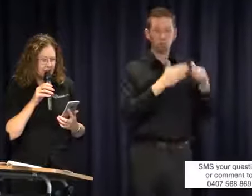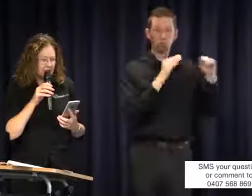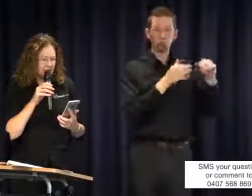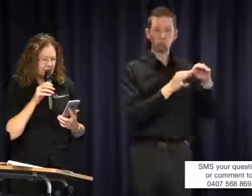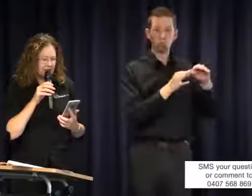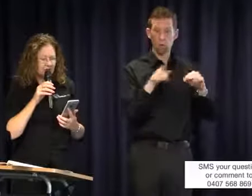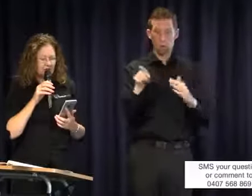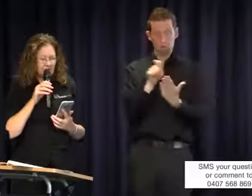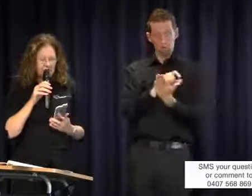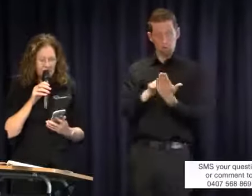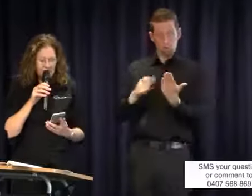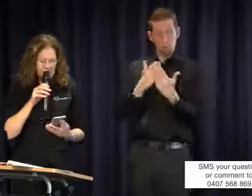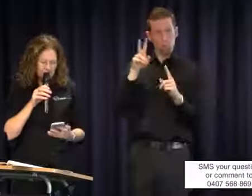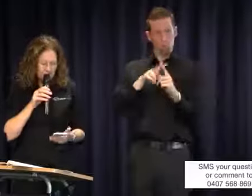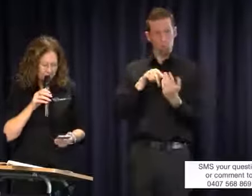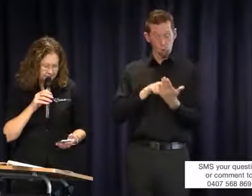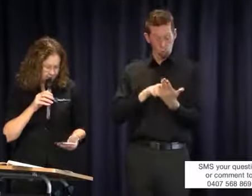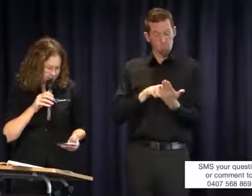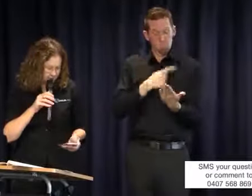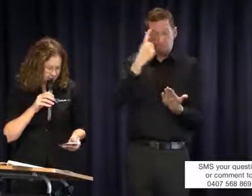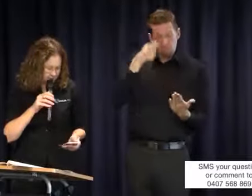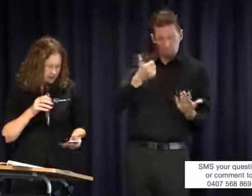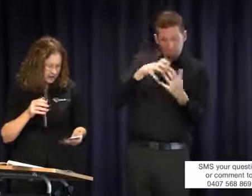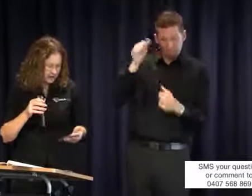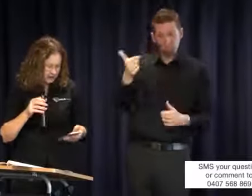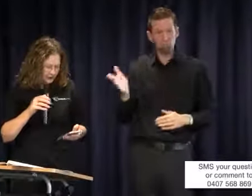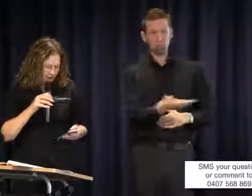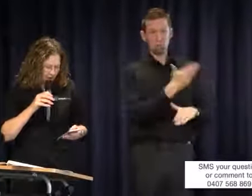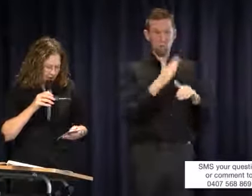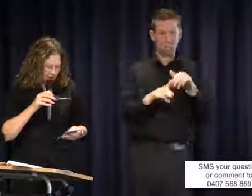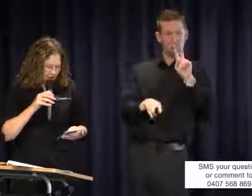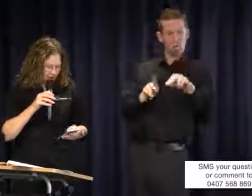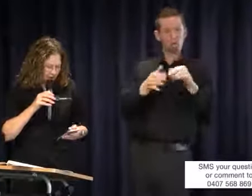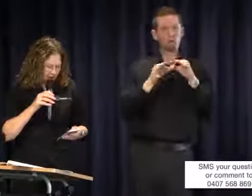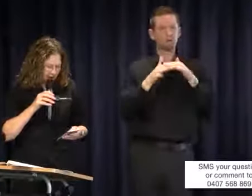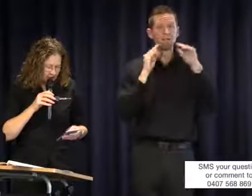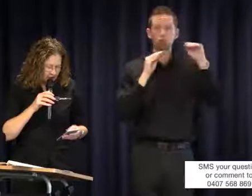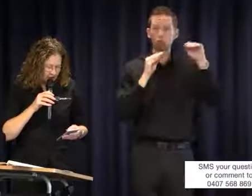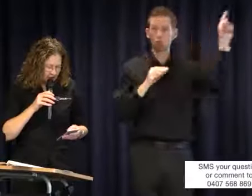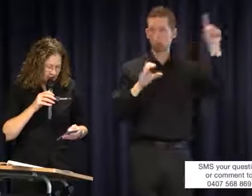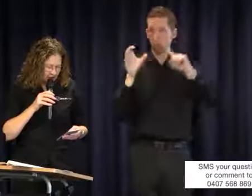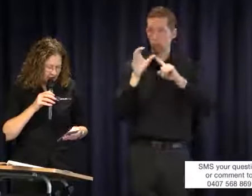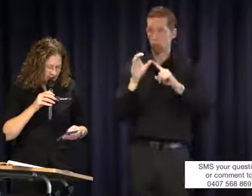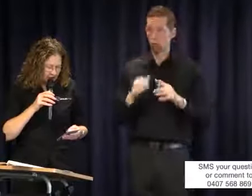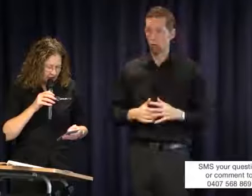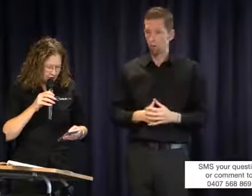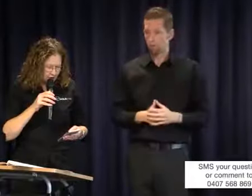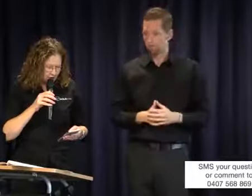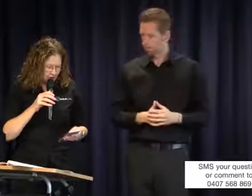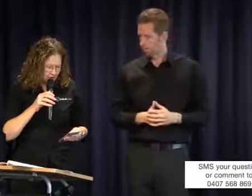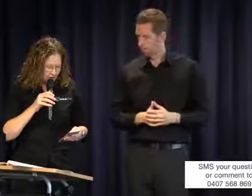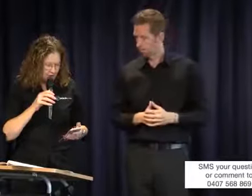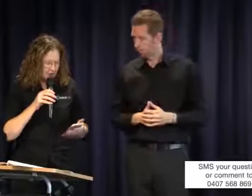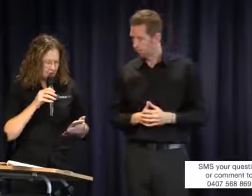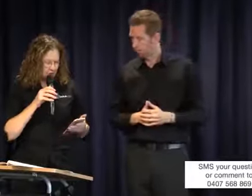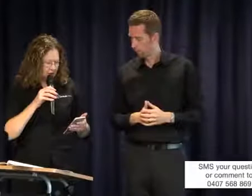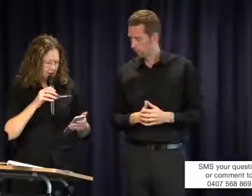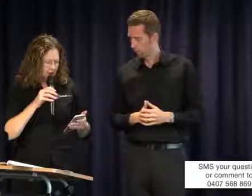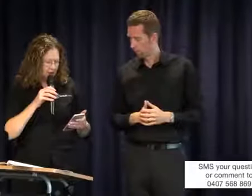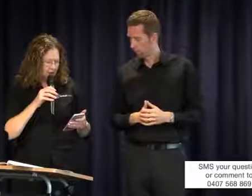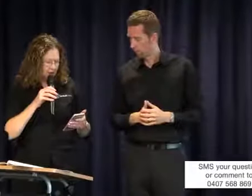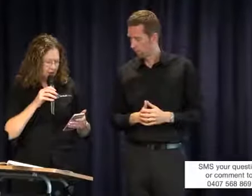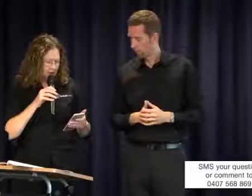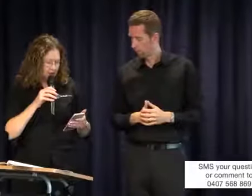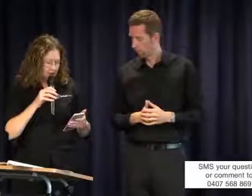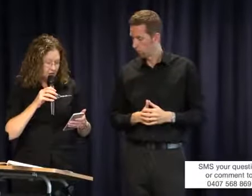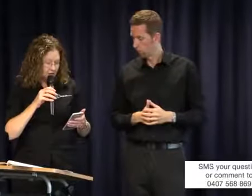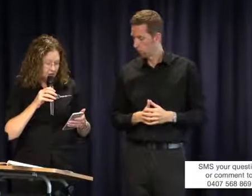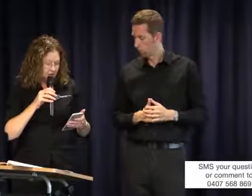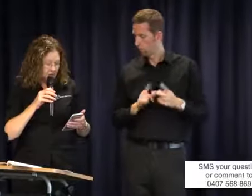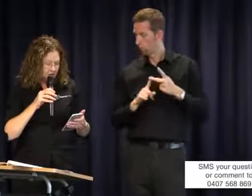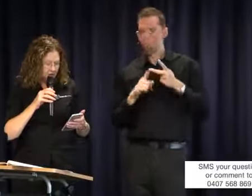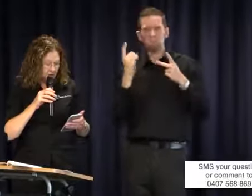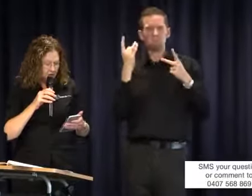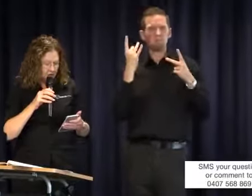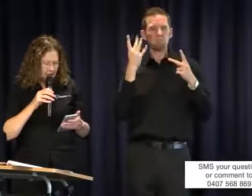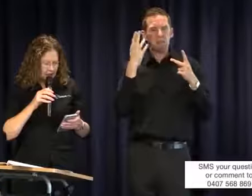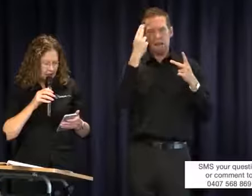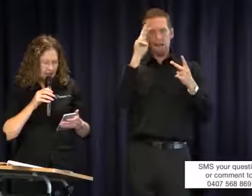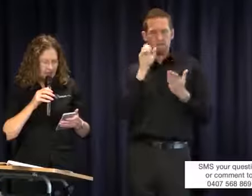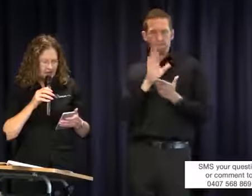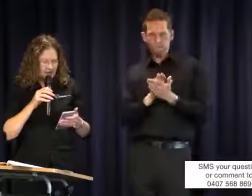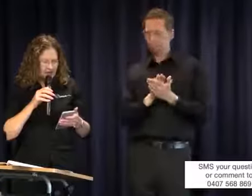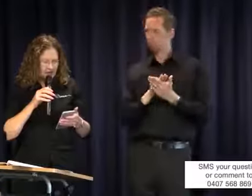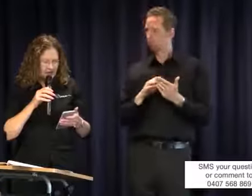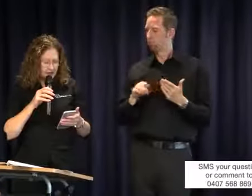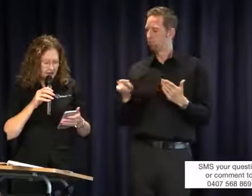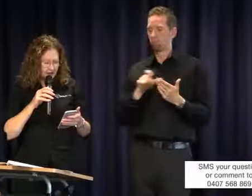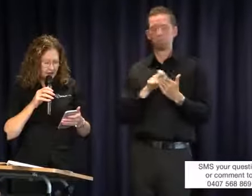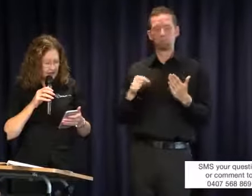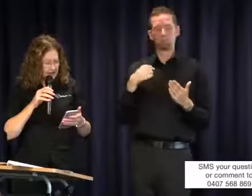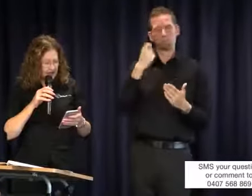assumed that you are qualified. An anonymous question: I understand there's a rep from